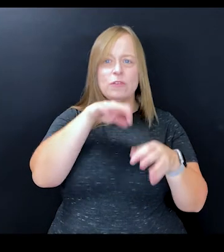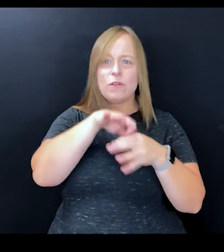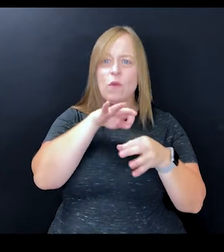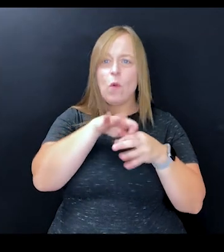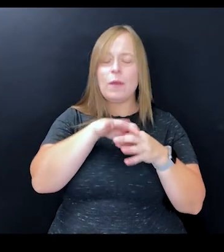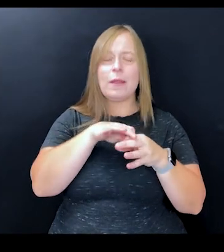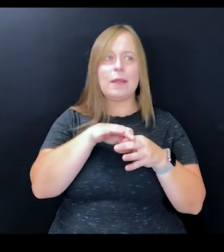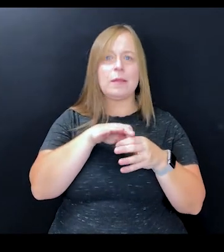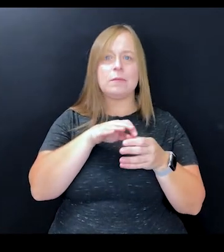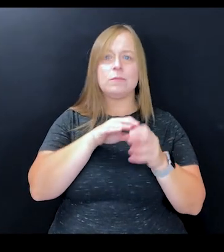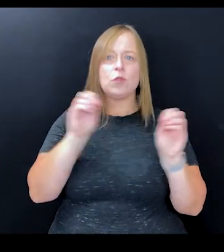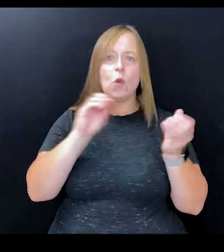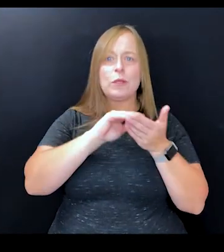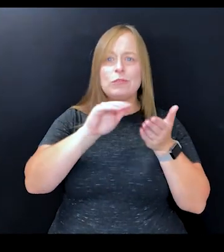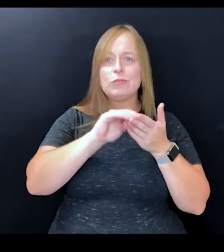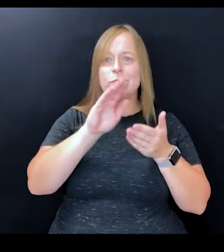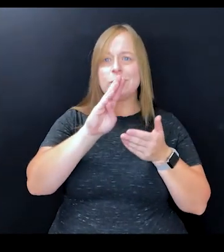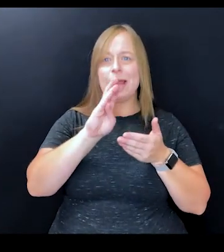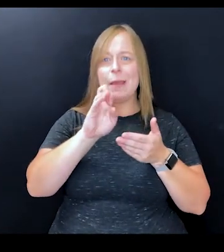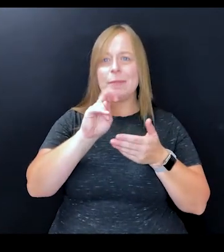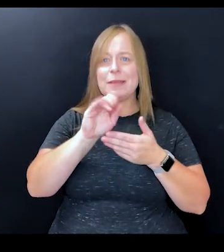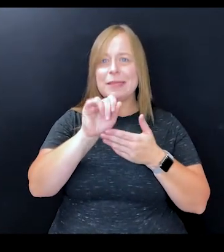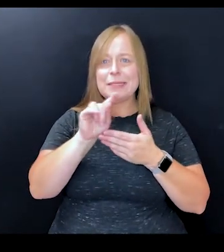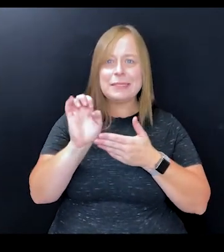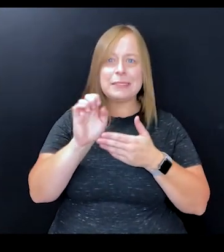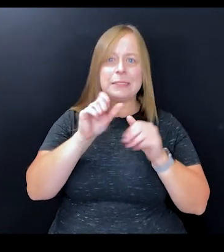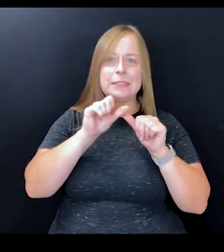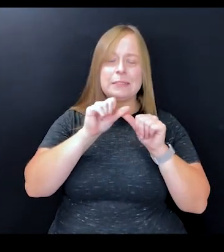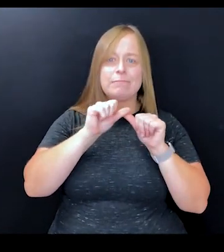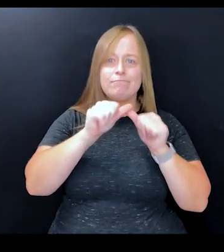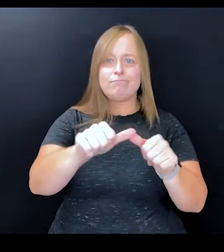so making No Excuse Absentee Ballots permanent,